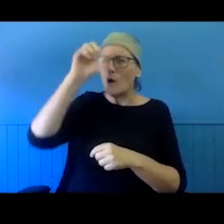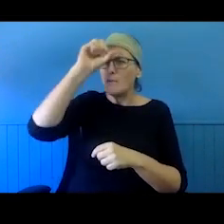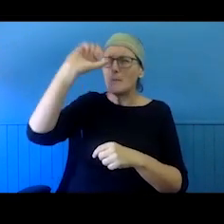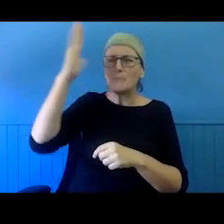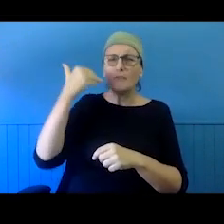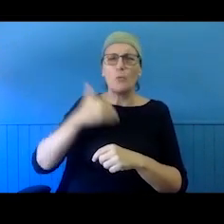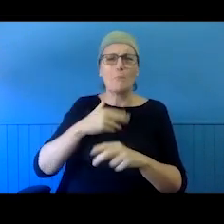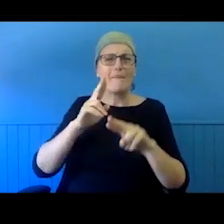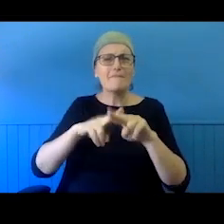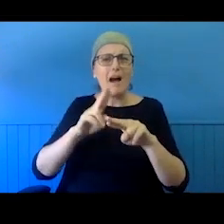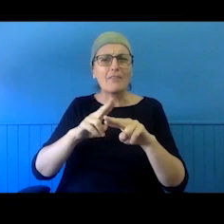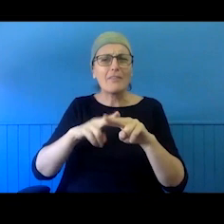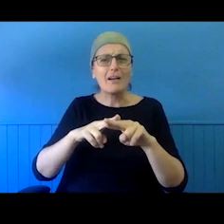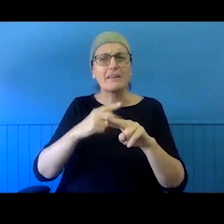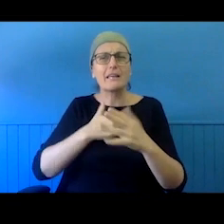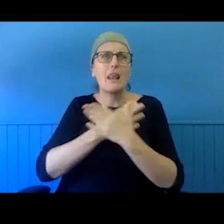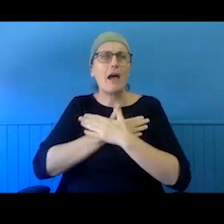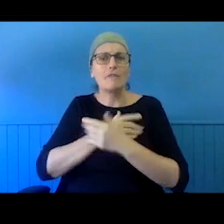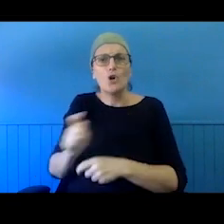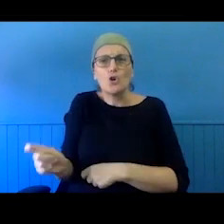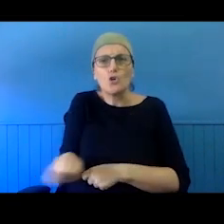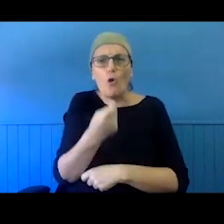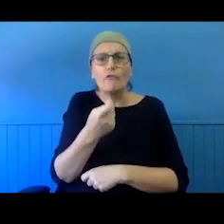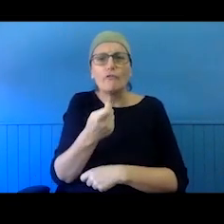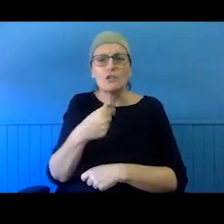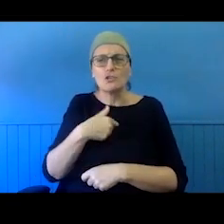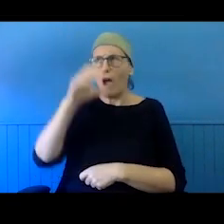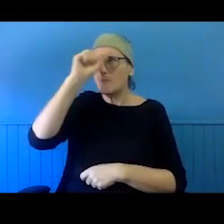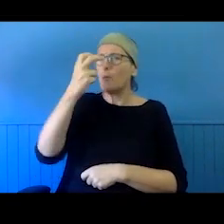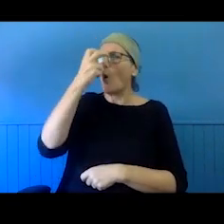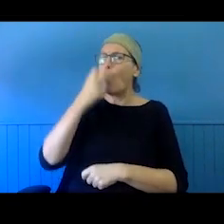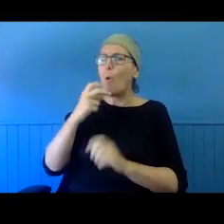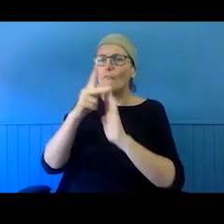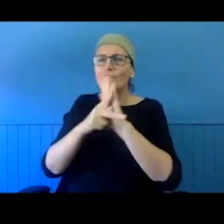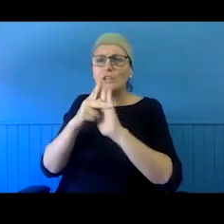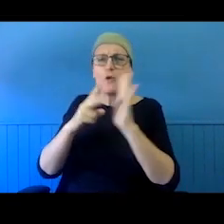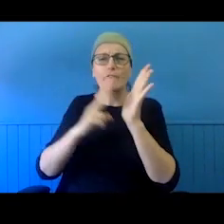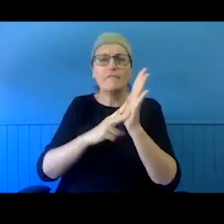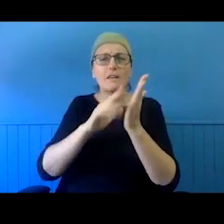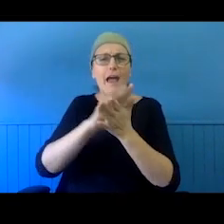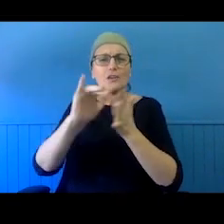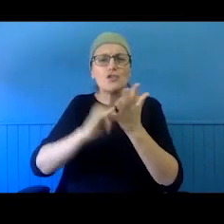VHS. This is like the modern version of that. The business model's really interesting. They do pay those celebrities a little bit to make the